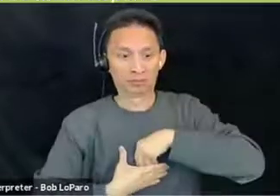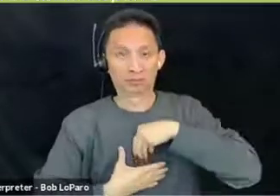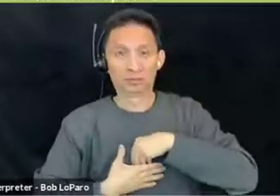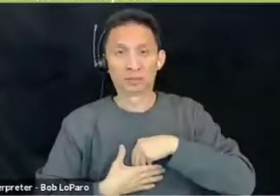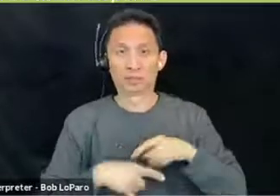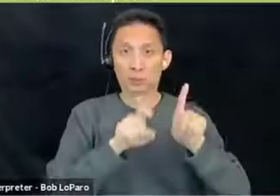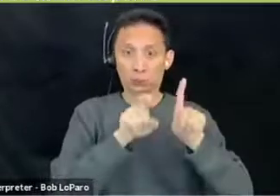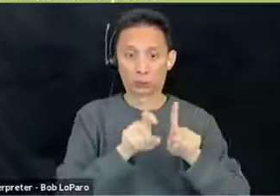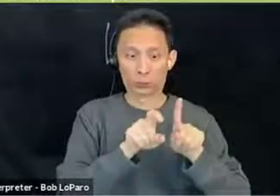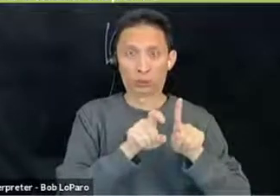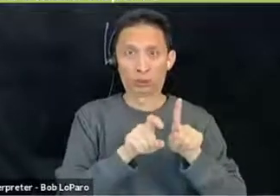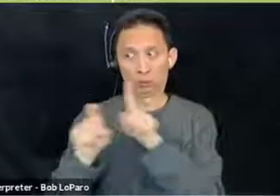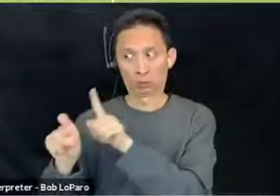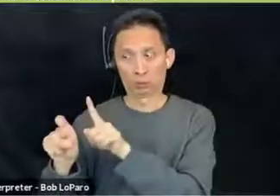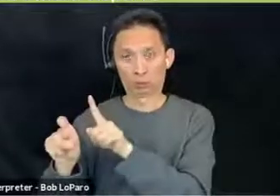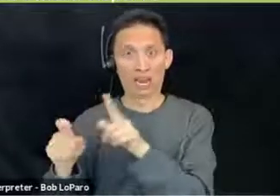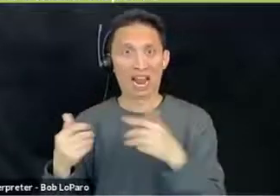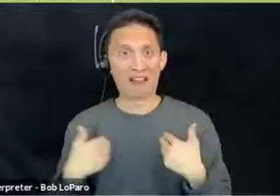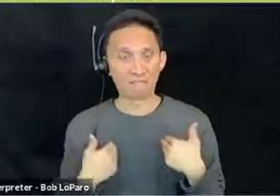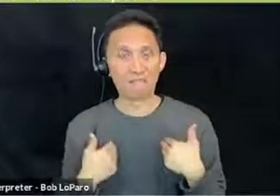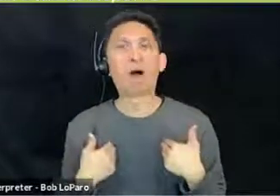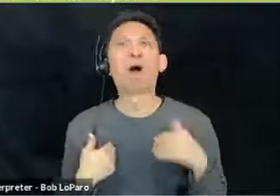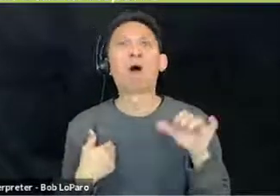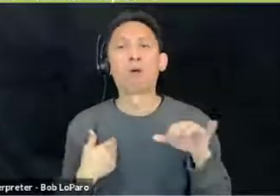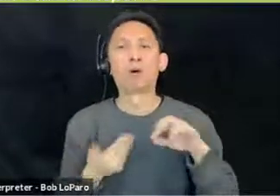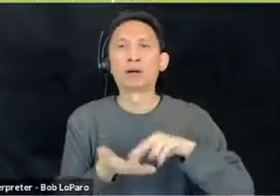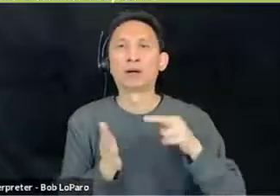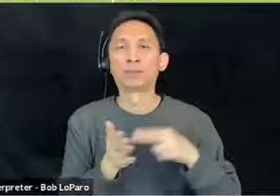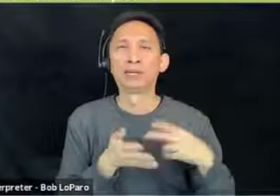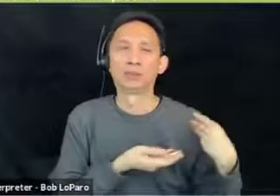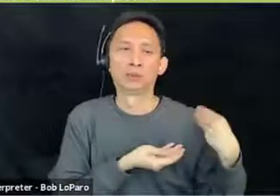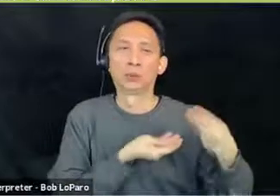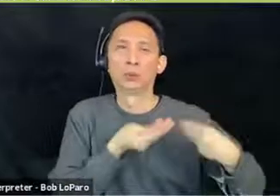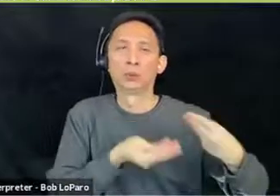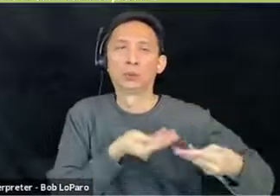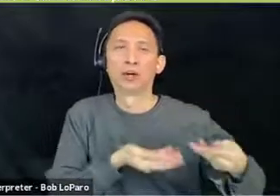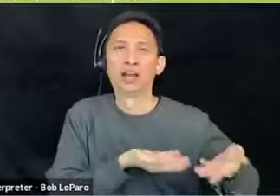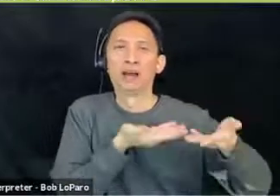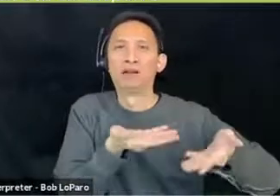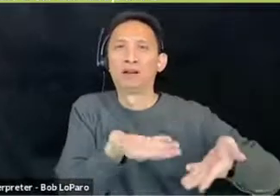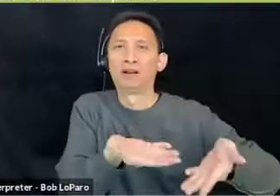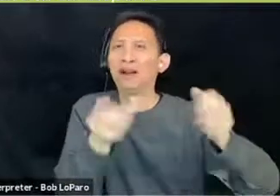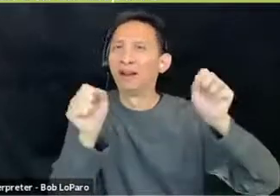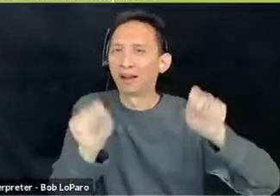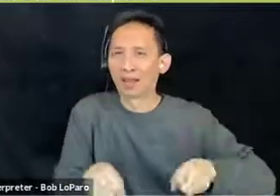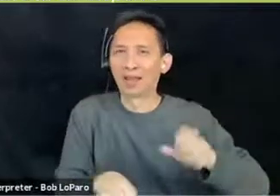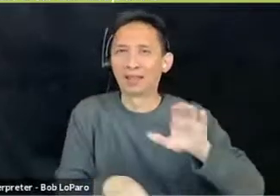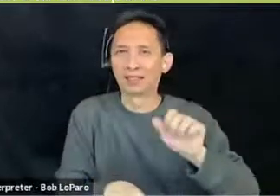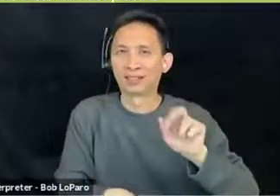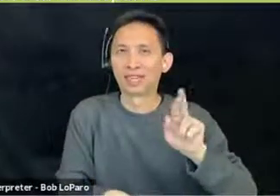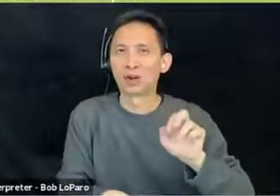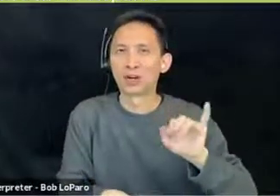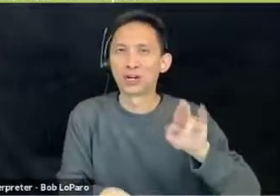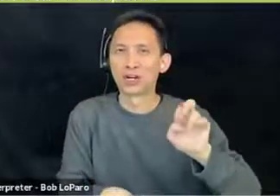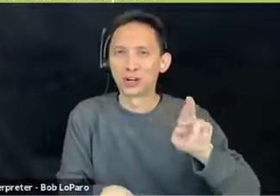So several years ago when we had just received Ginny's diagnosis,